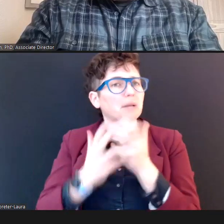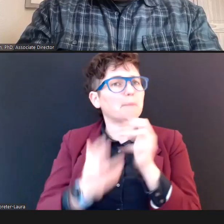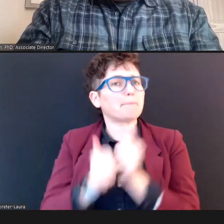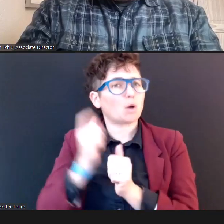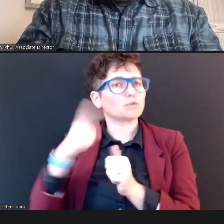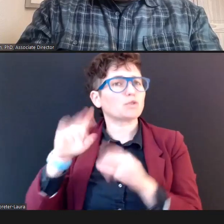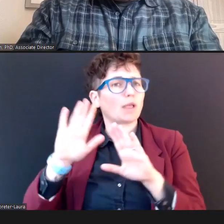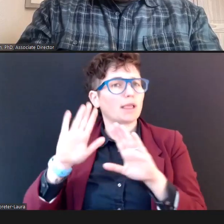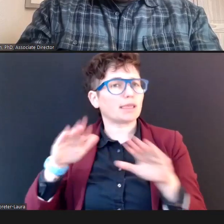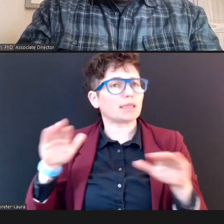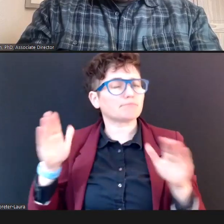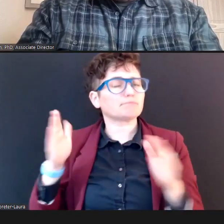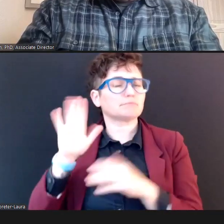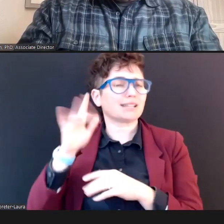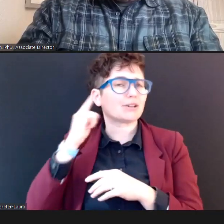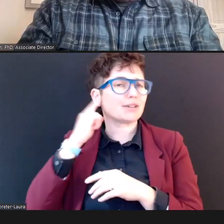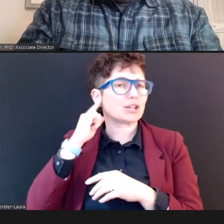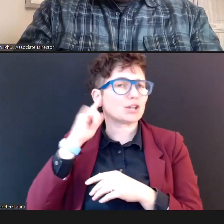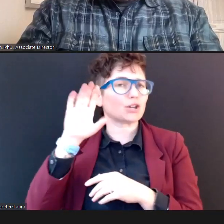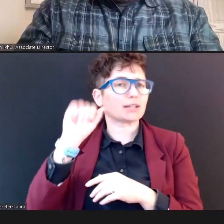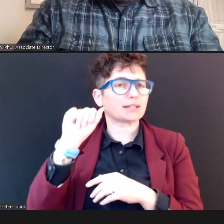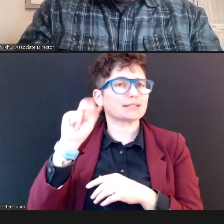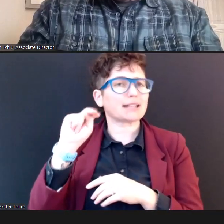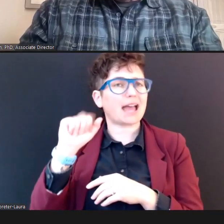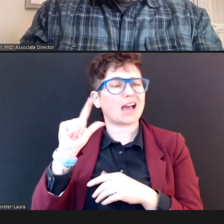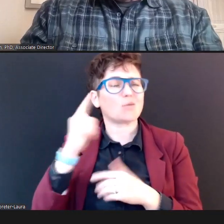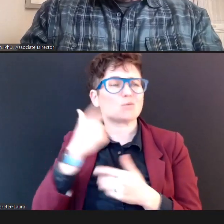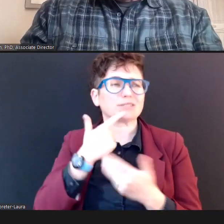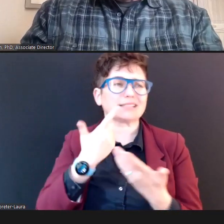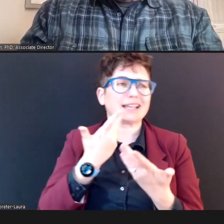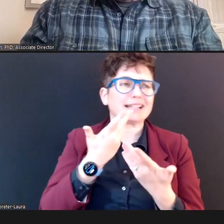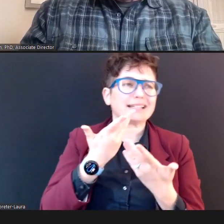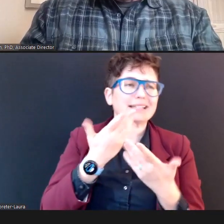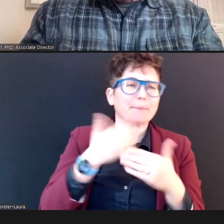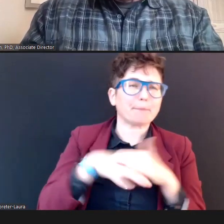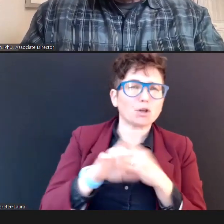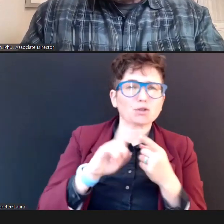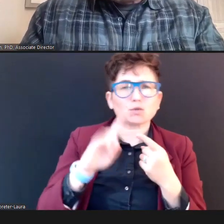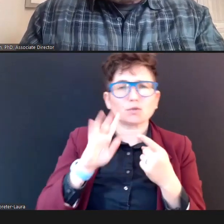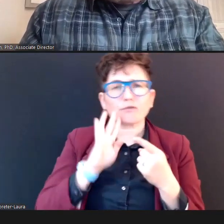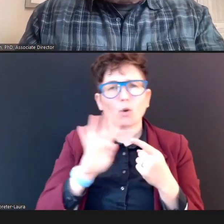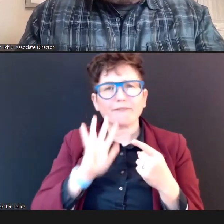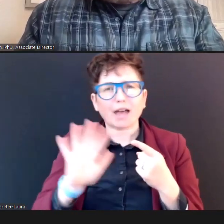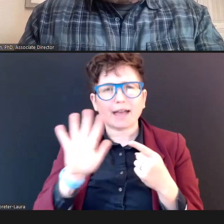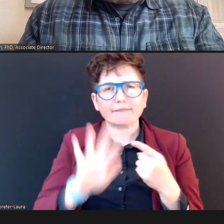canals in that say zero to four or fivey